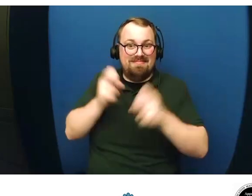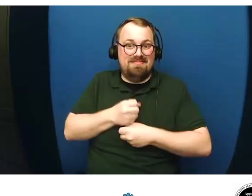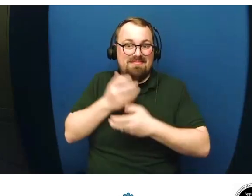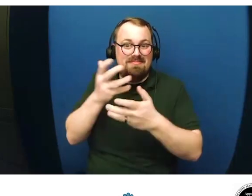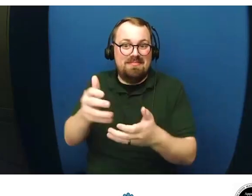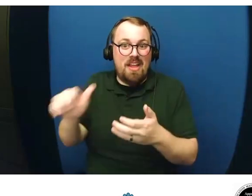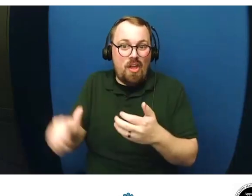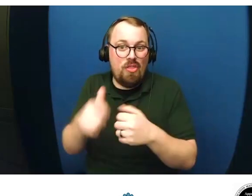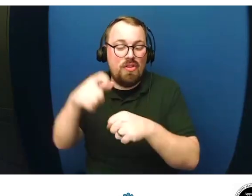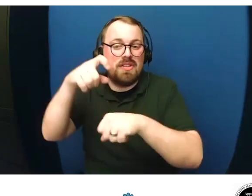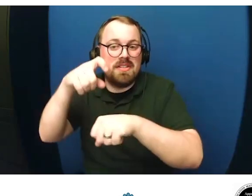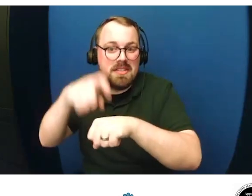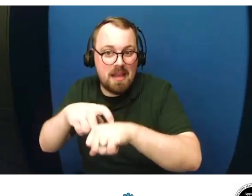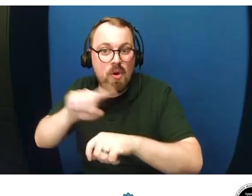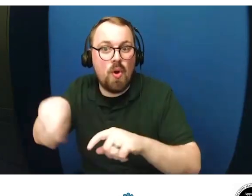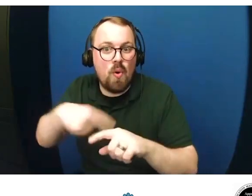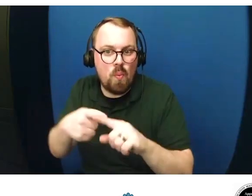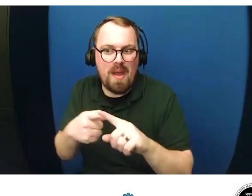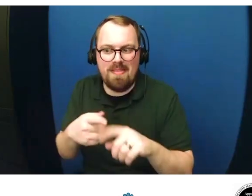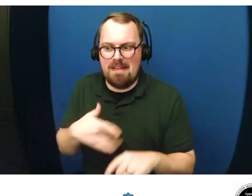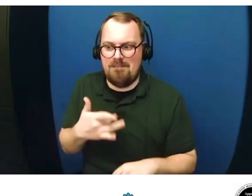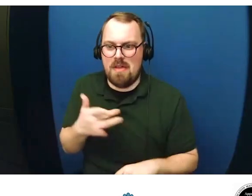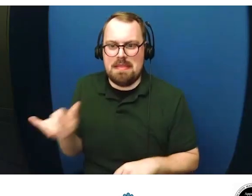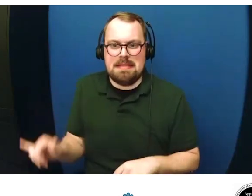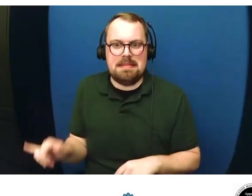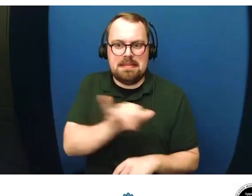at another time, when they're feeling that same way.